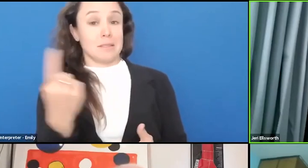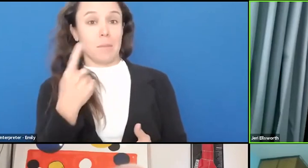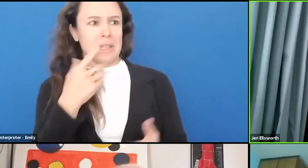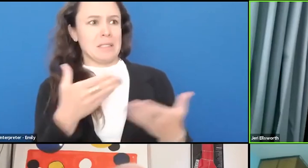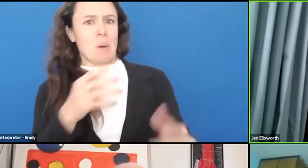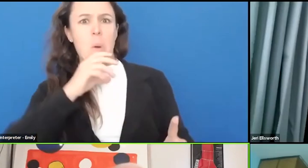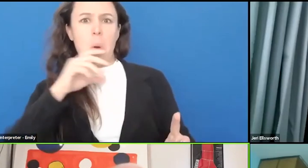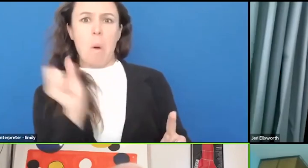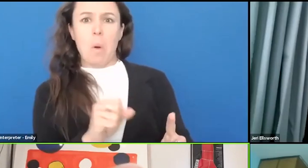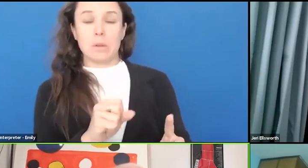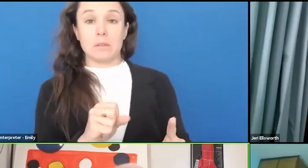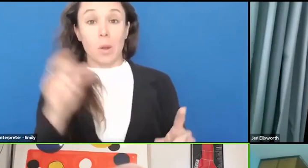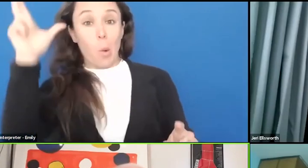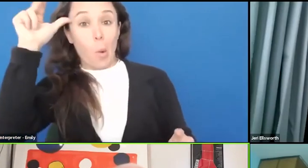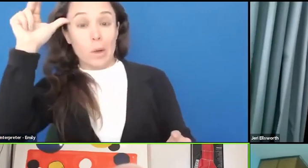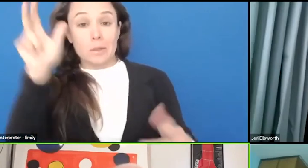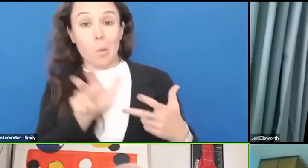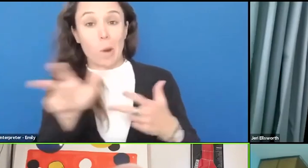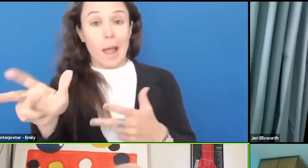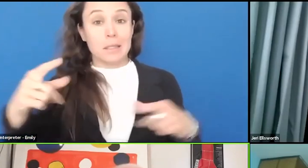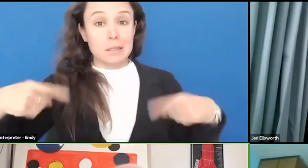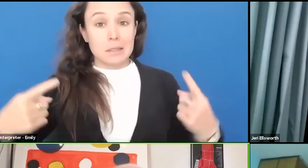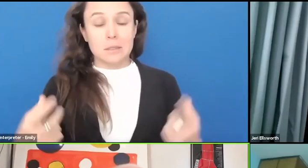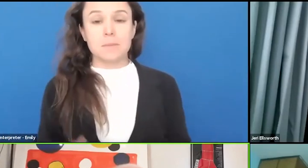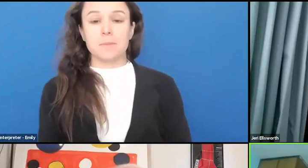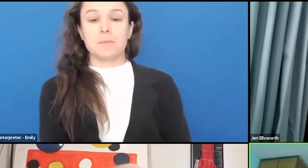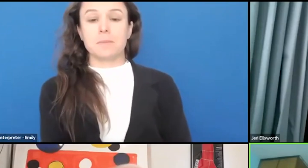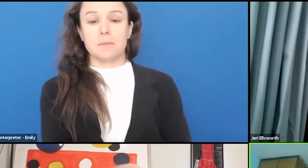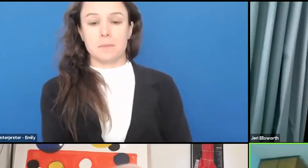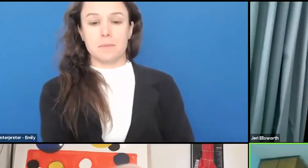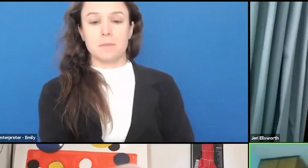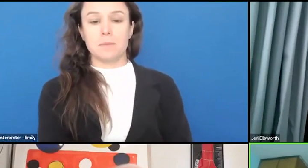Well ownership, we have this idea of you know,